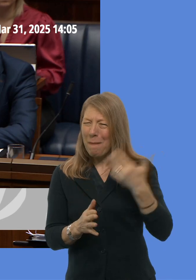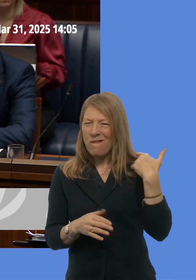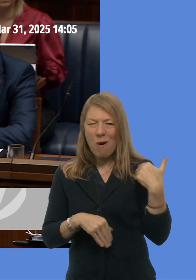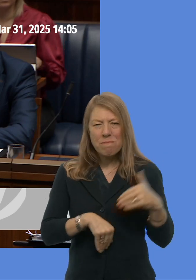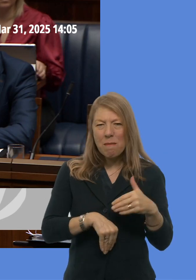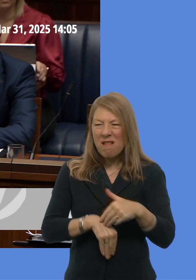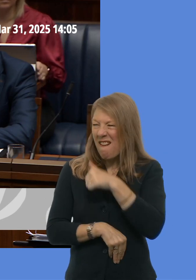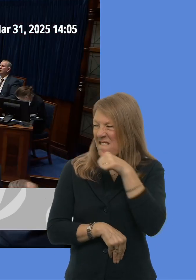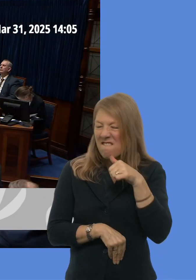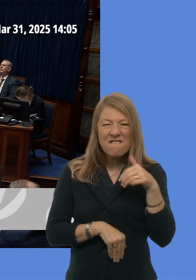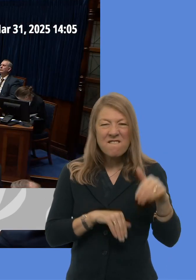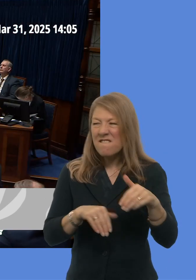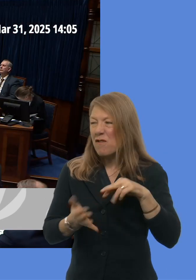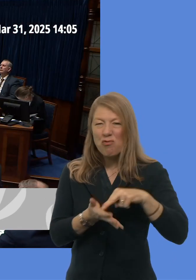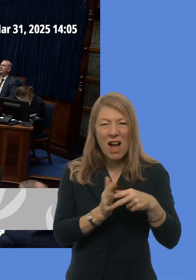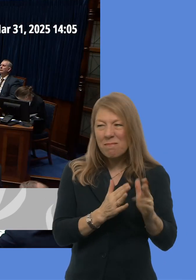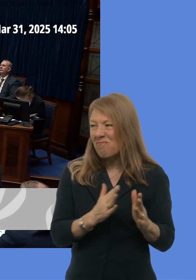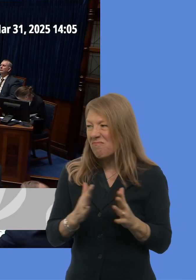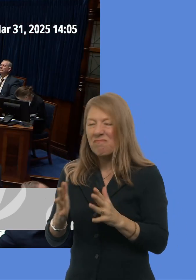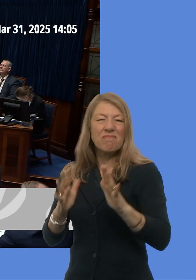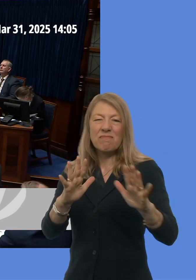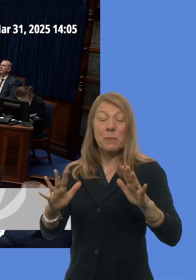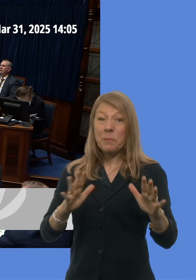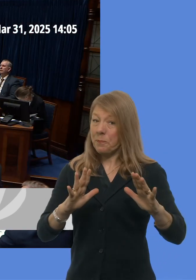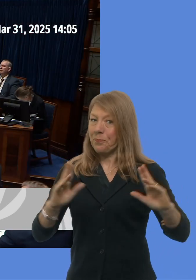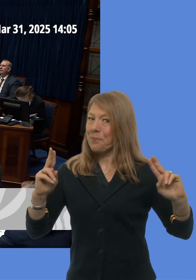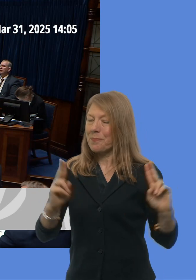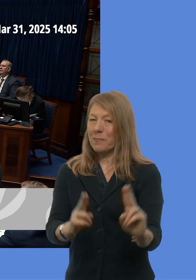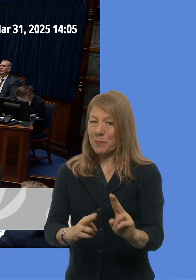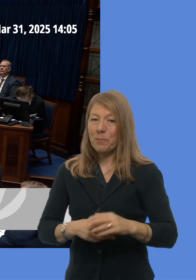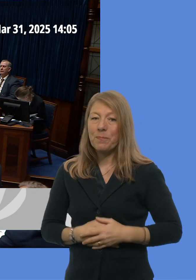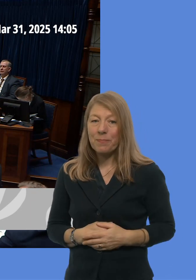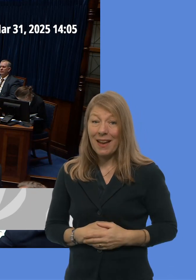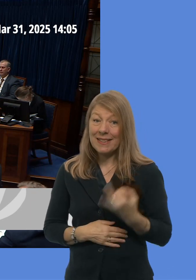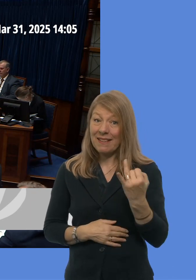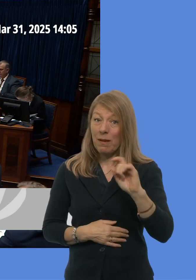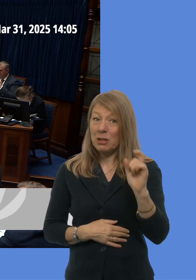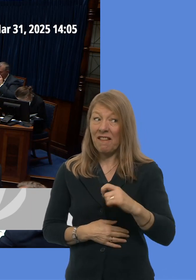CIT participants reported a 7% decrease in feeling like paramilitary groups had a controlling influence in their communities.